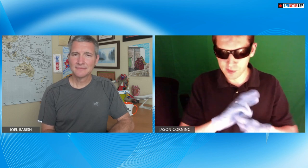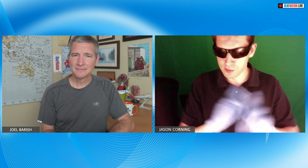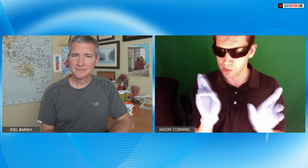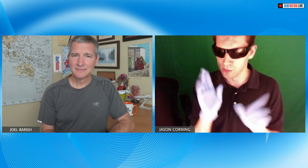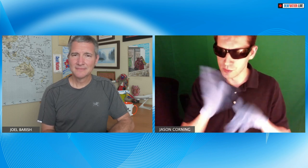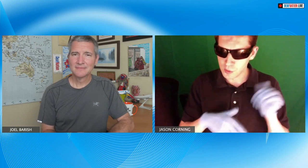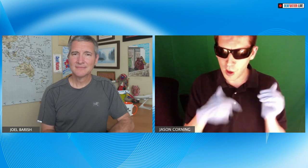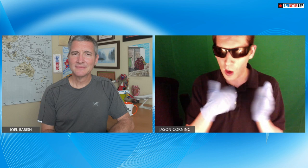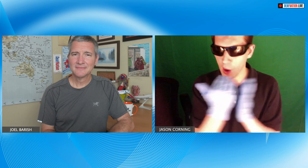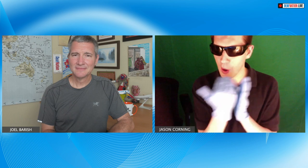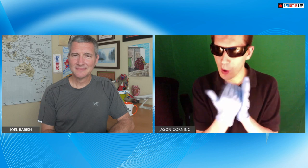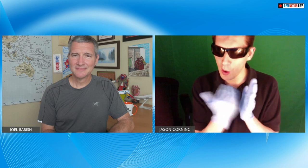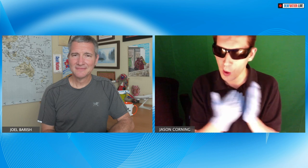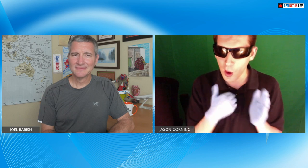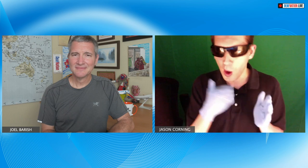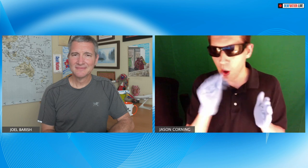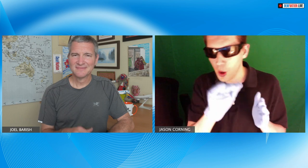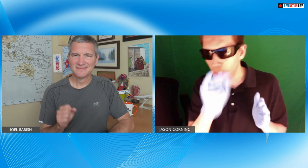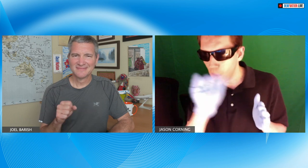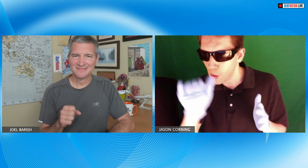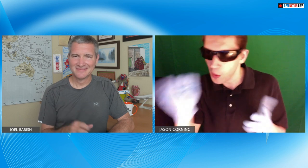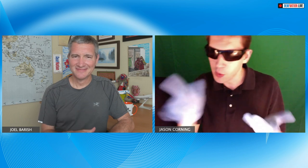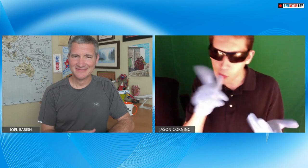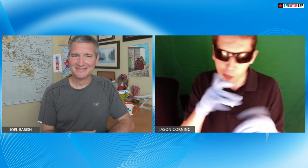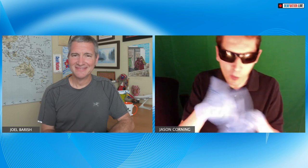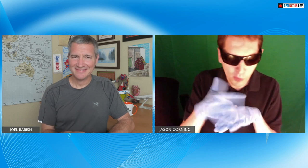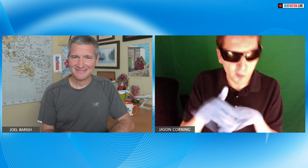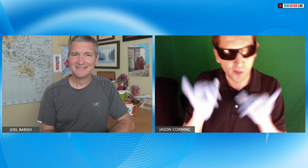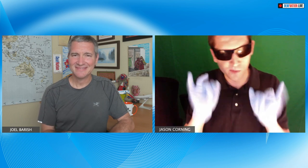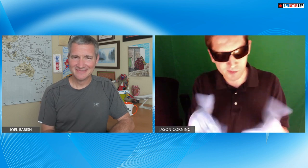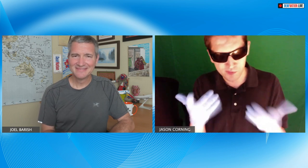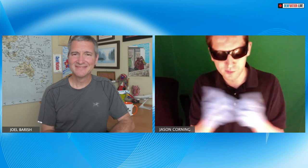then having a list of people that we have to search for themselves